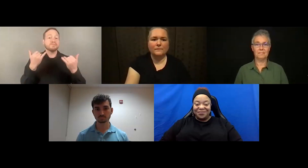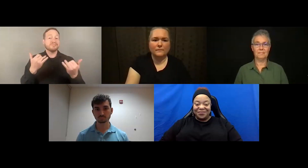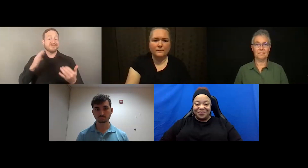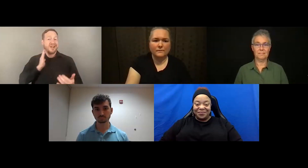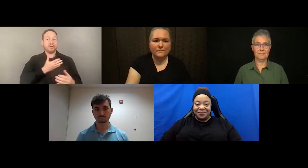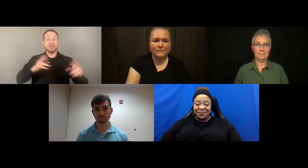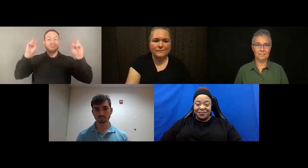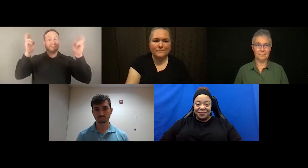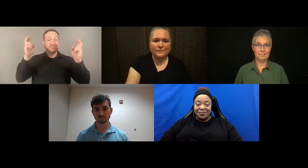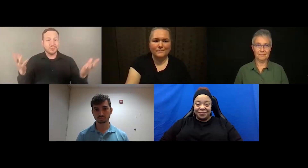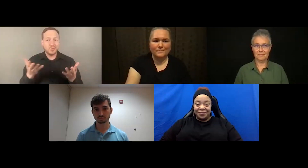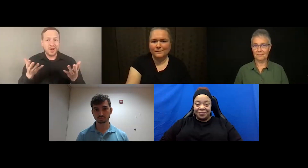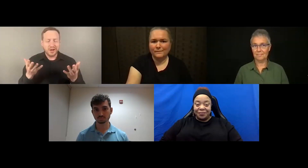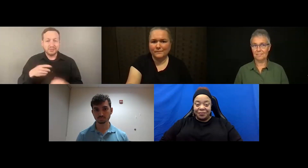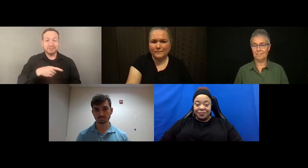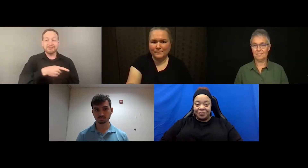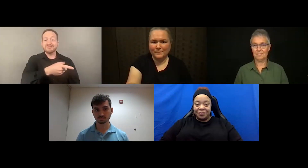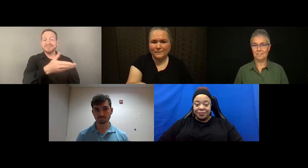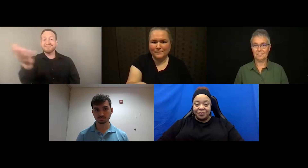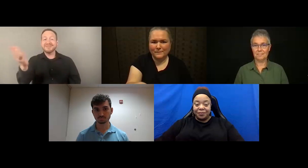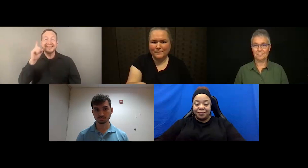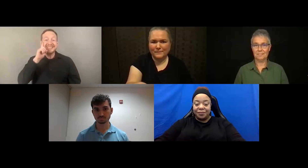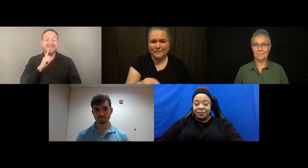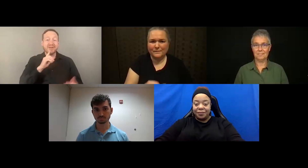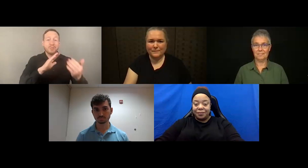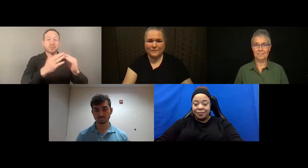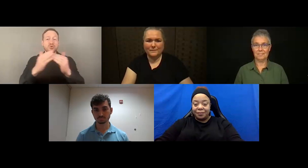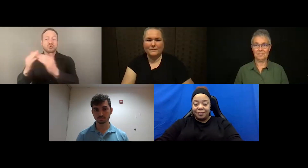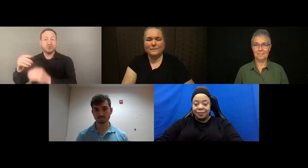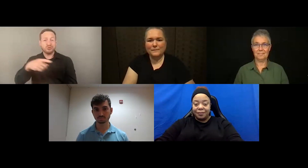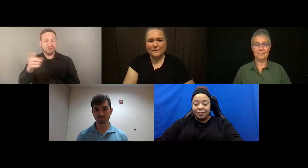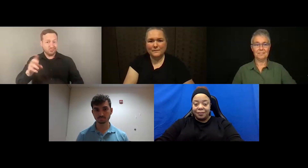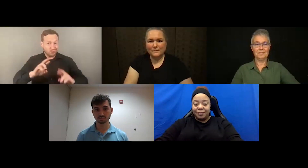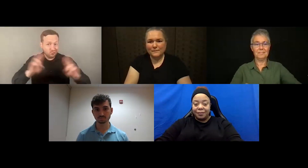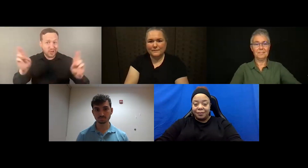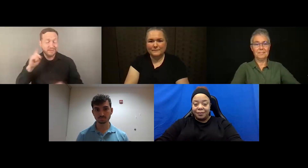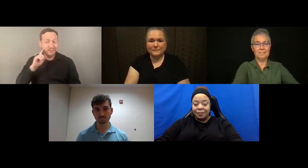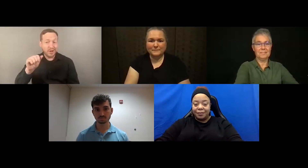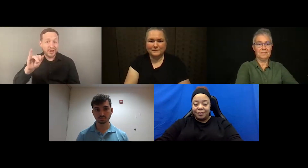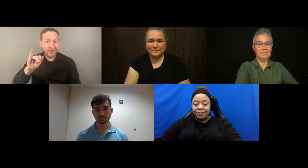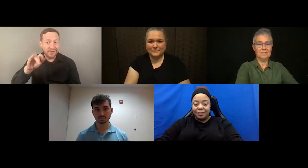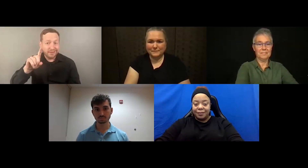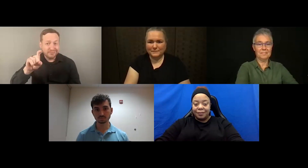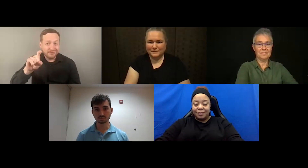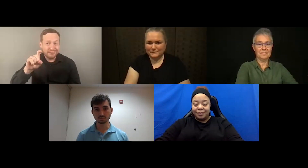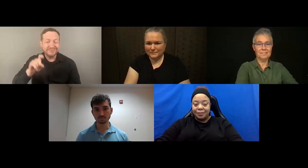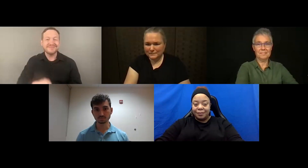Today our topic is "Deaf Community - Are You Ready for AI?"